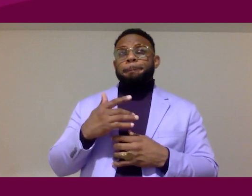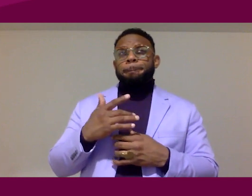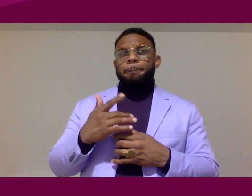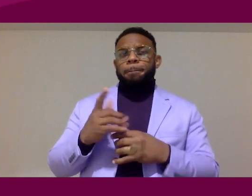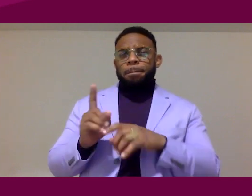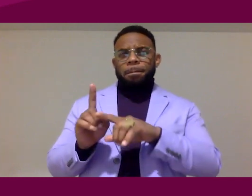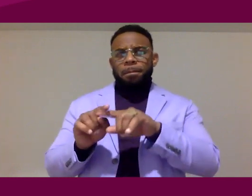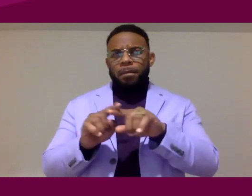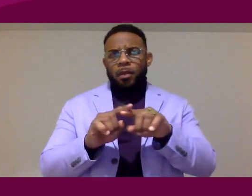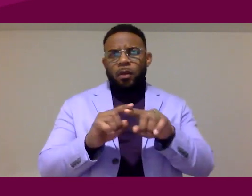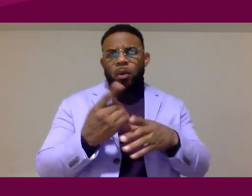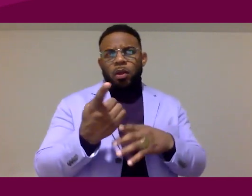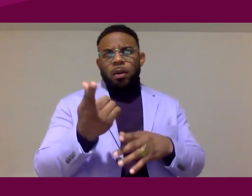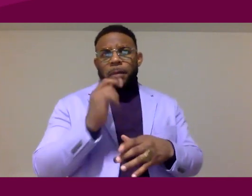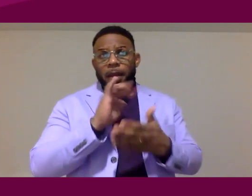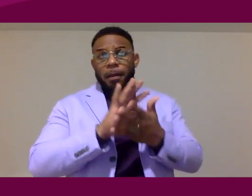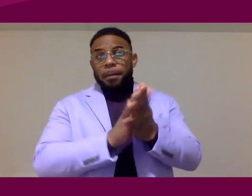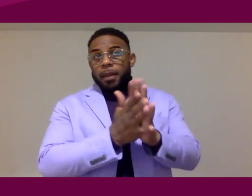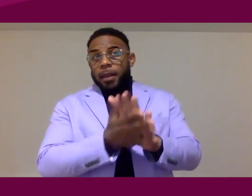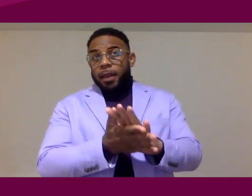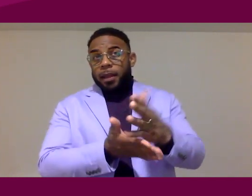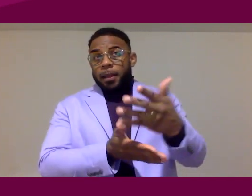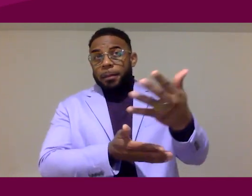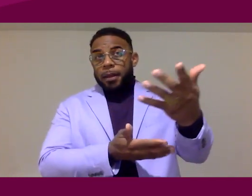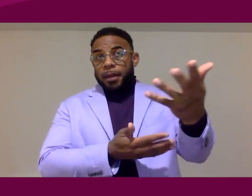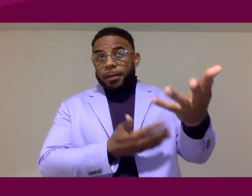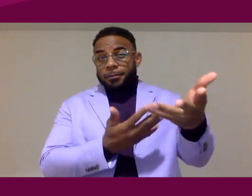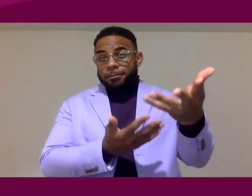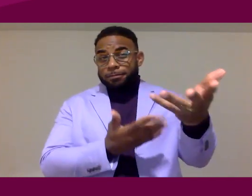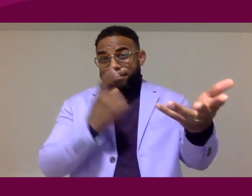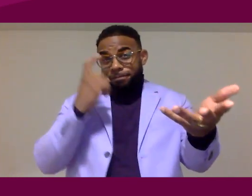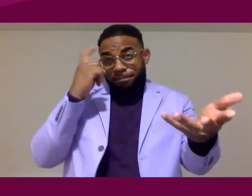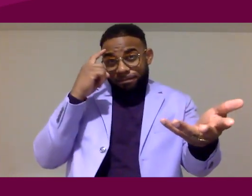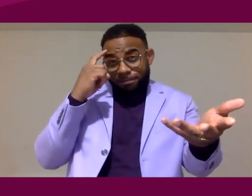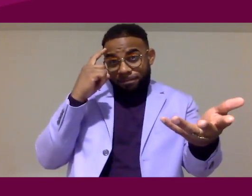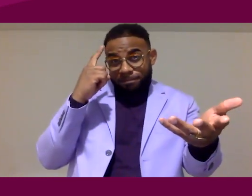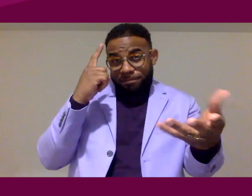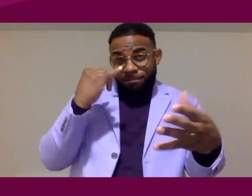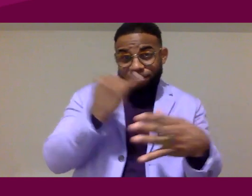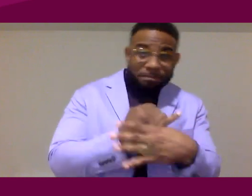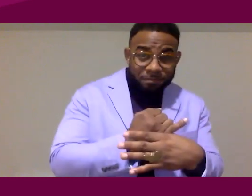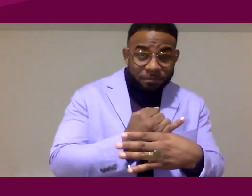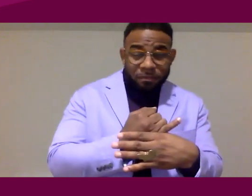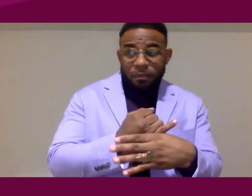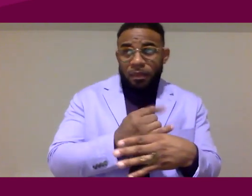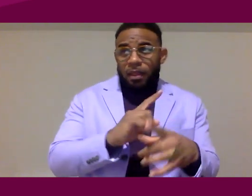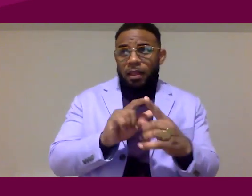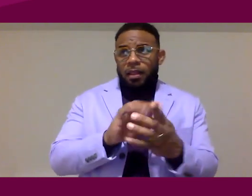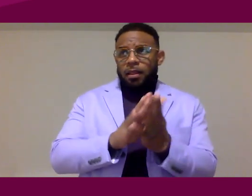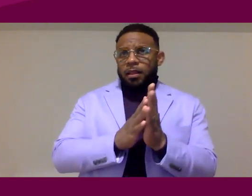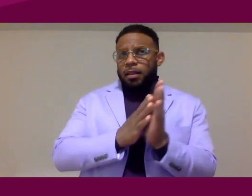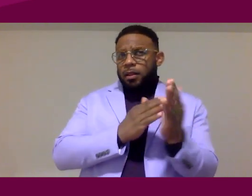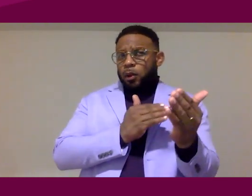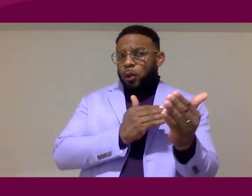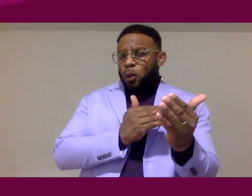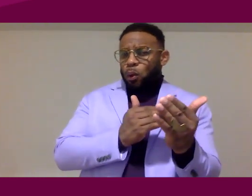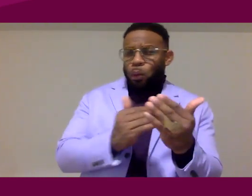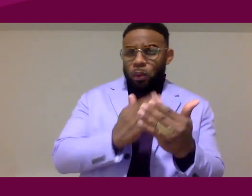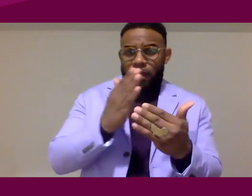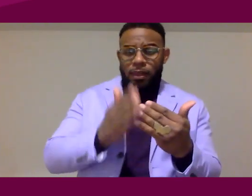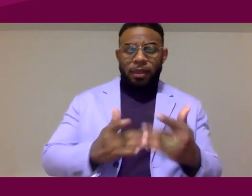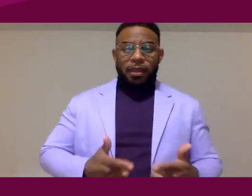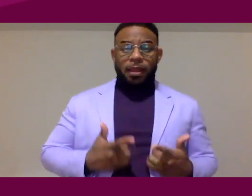where somebody might become cognitively impaired as they get towards the end of their life,